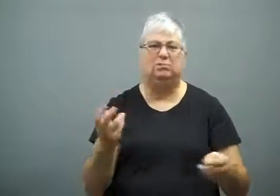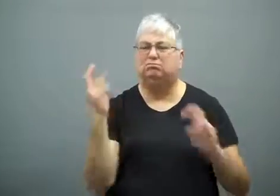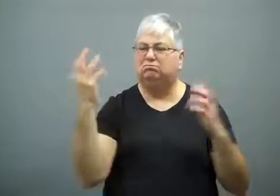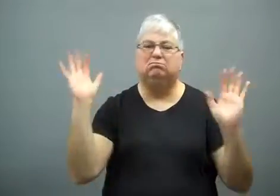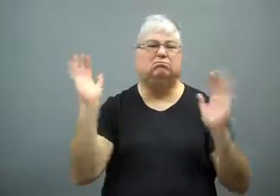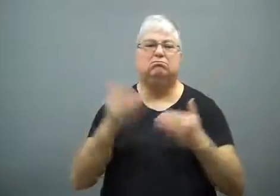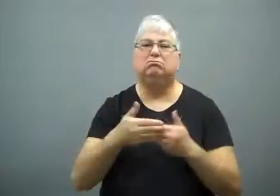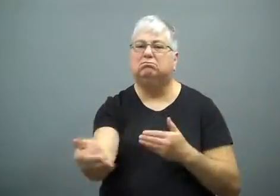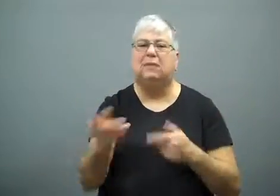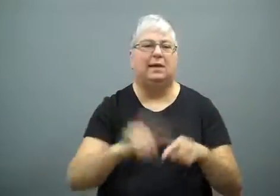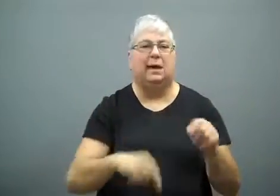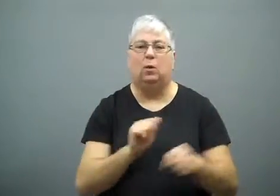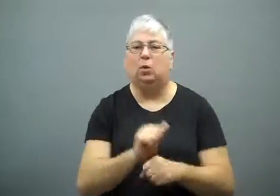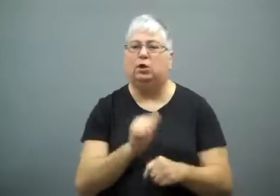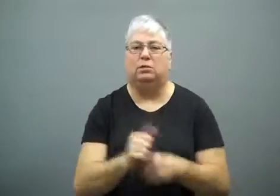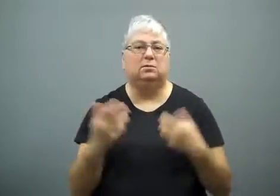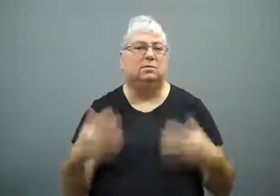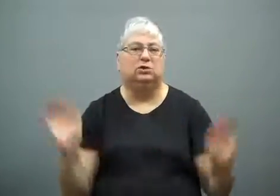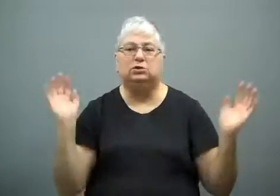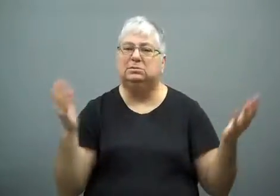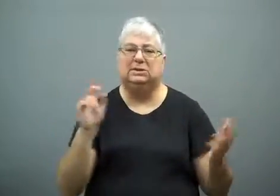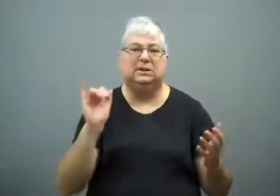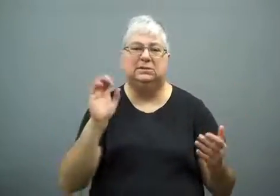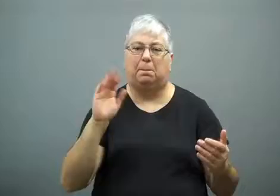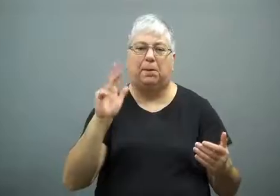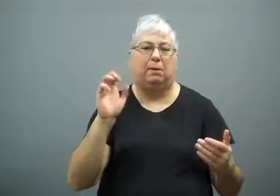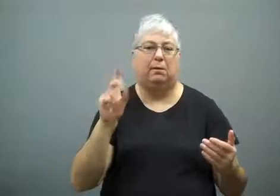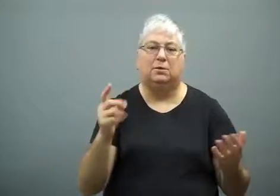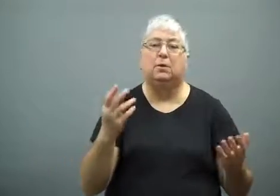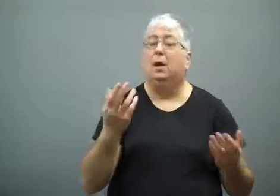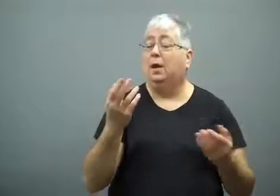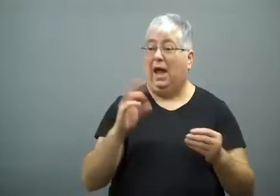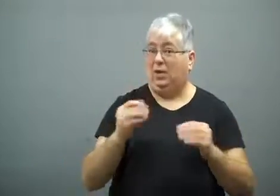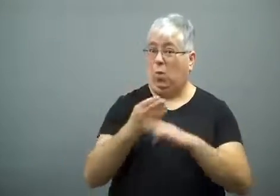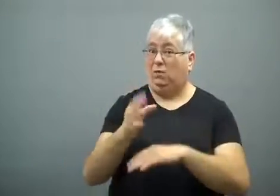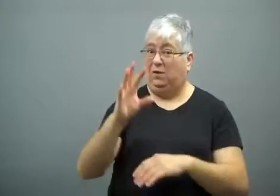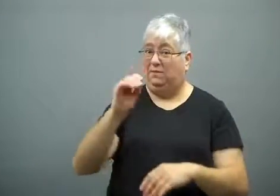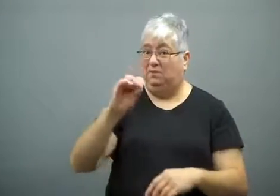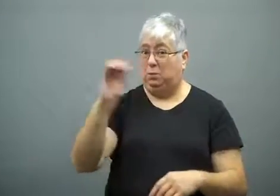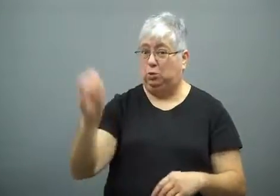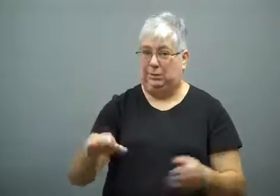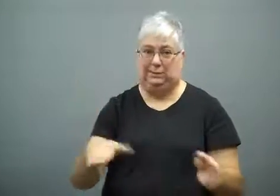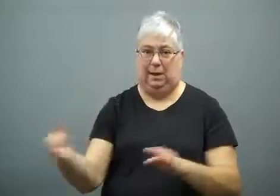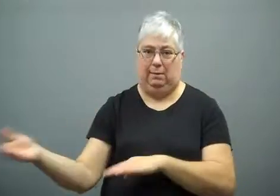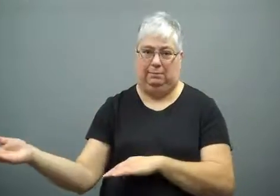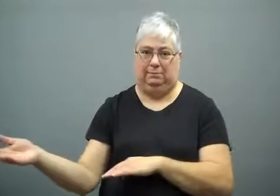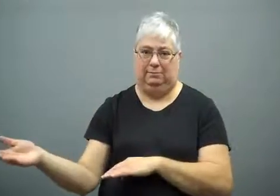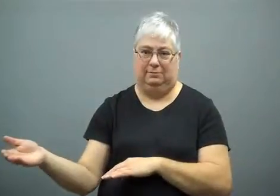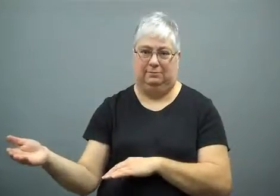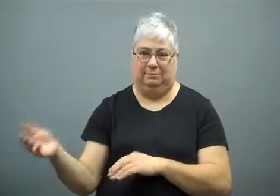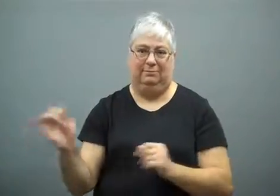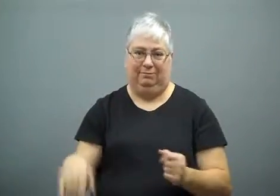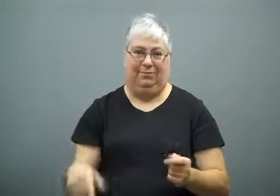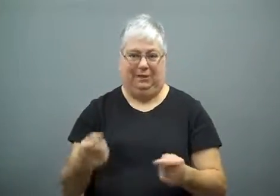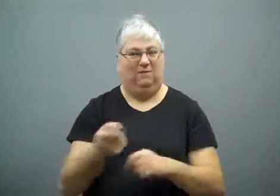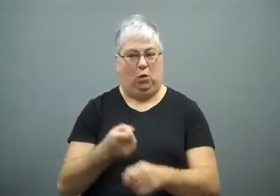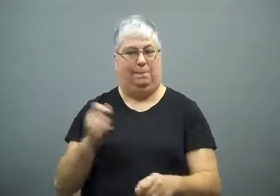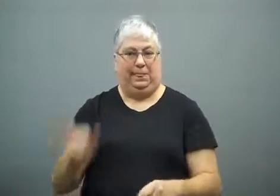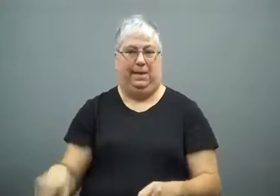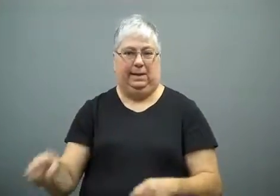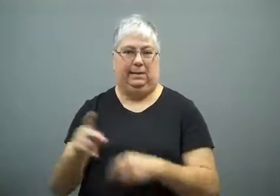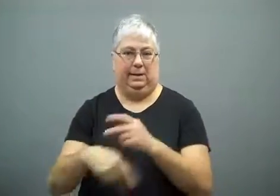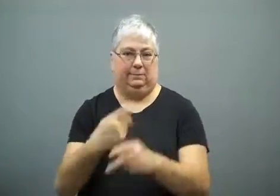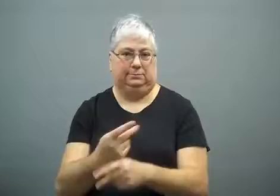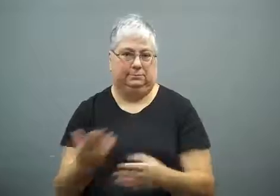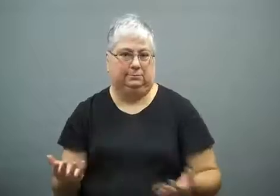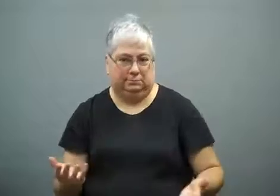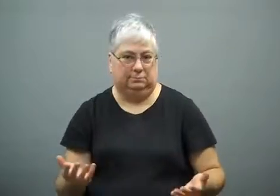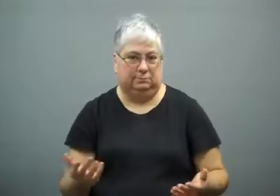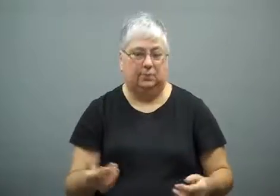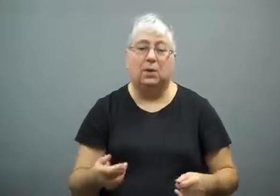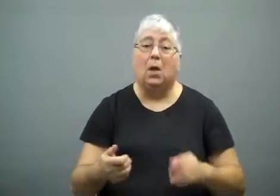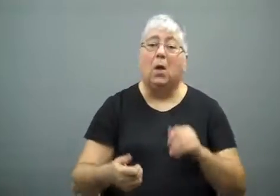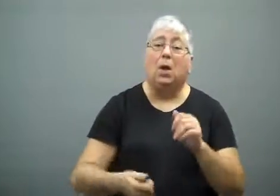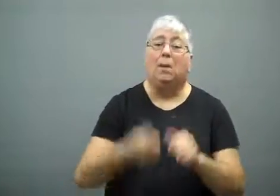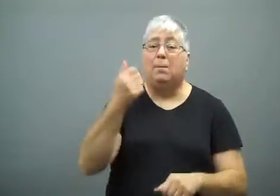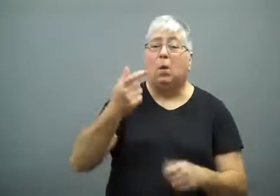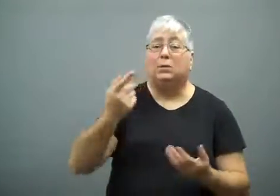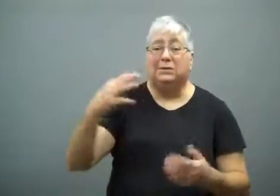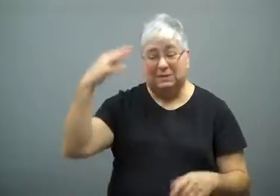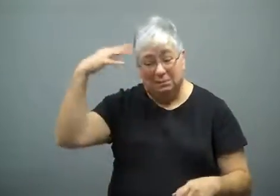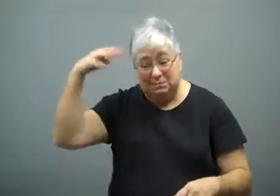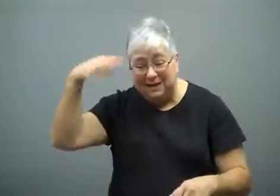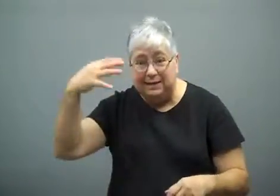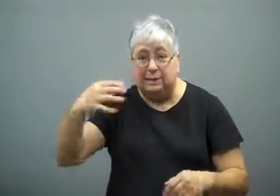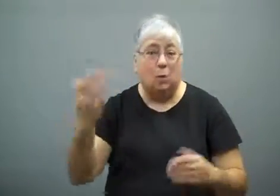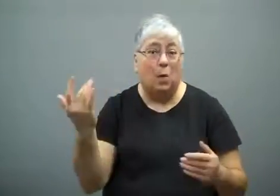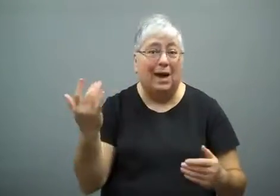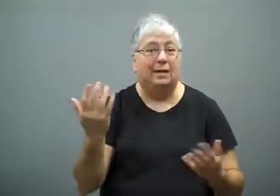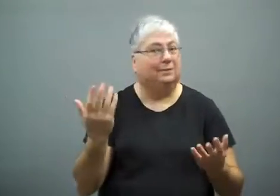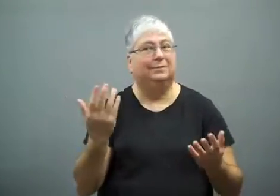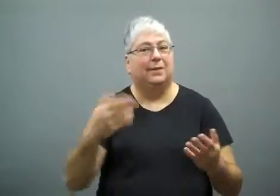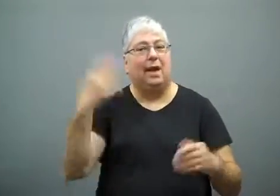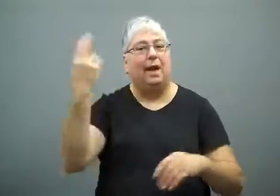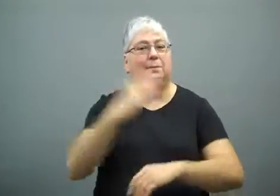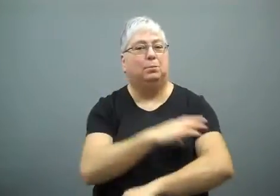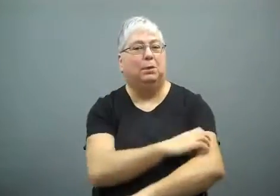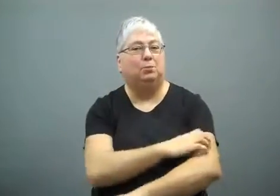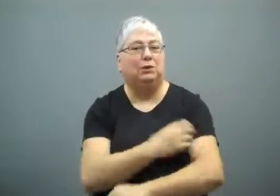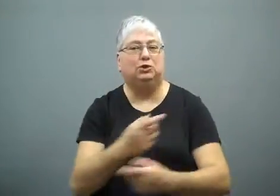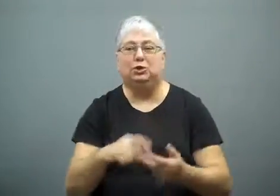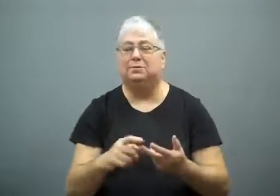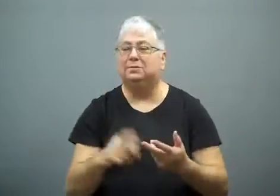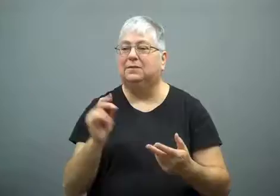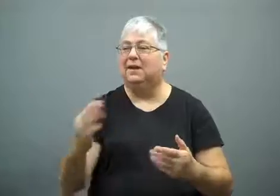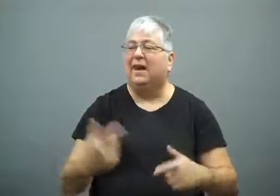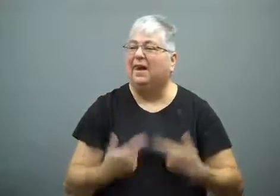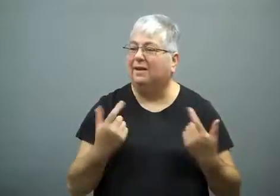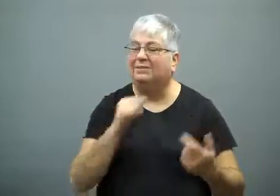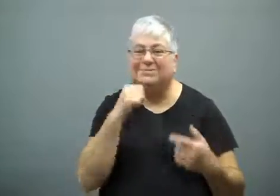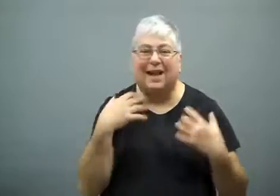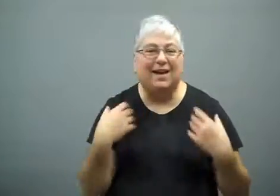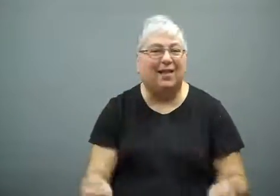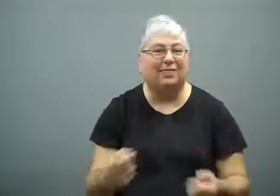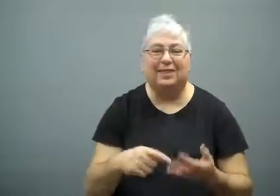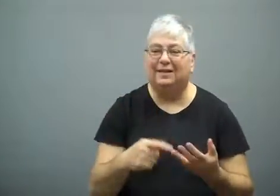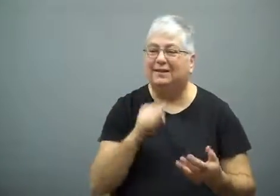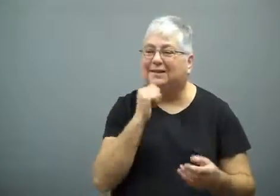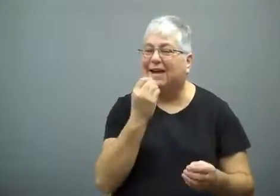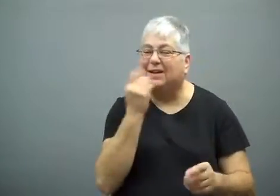resulted in permanent disability, and over 50% end in death.